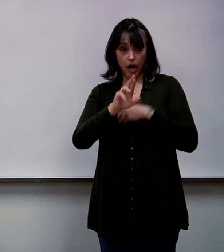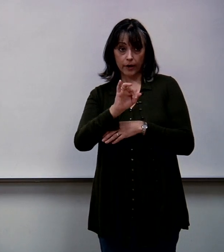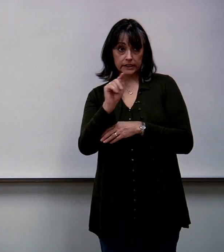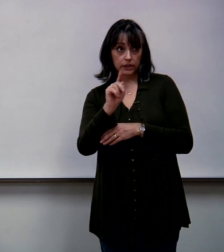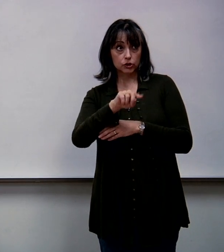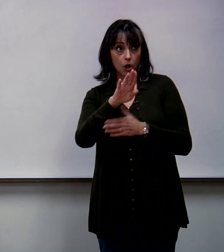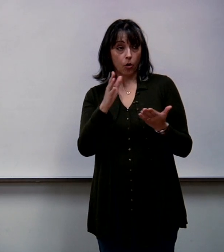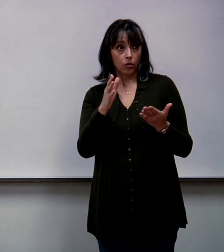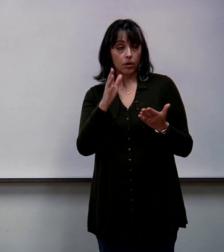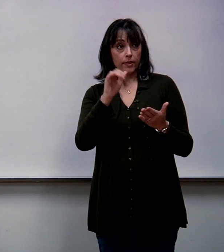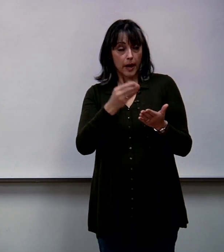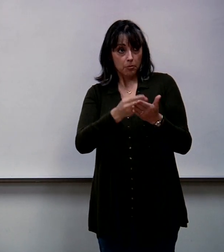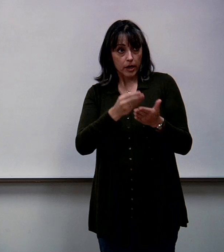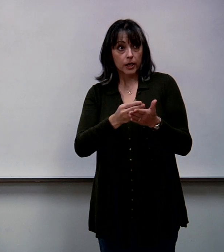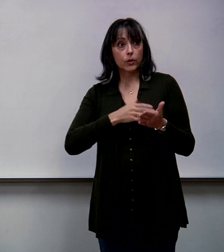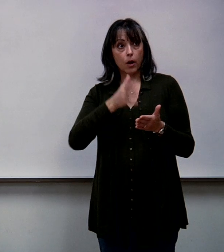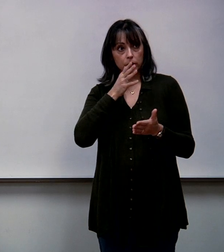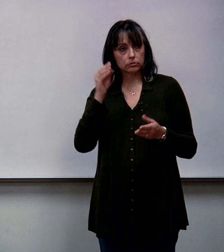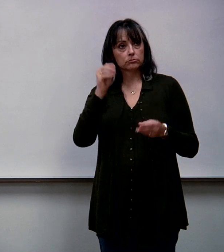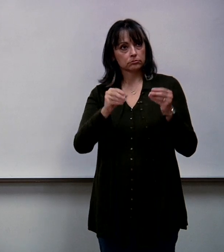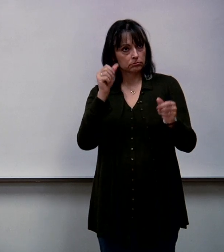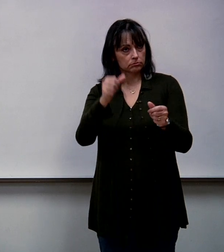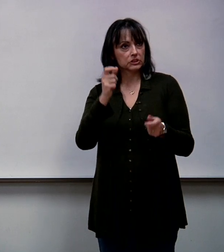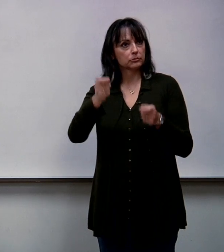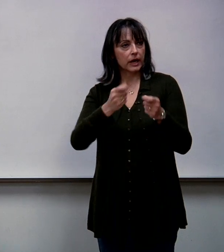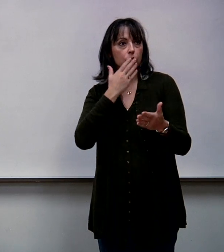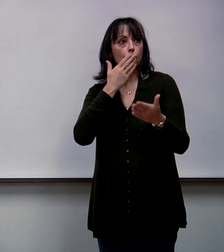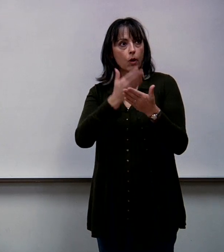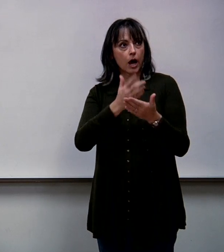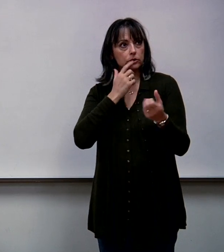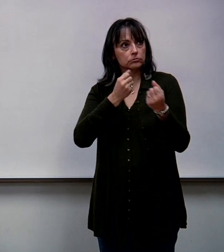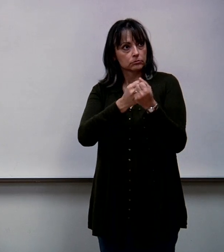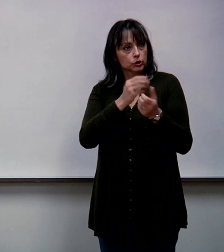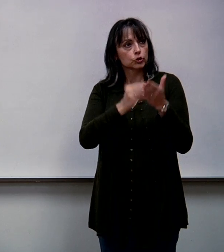spent in the interest of students and better serves students to improve what our experiences are like here